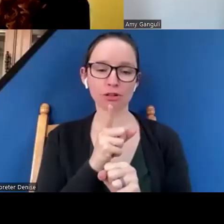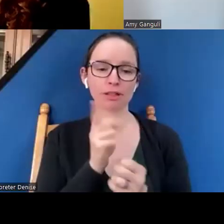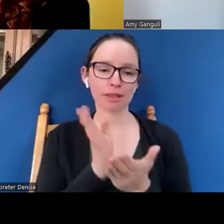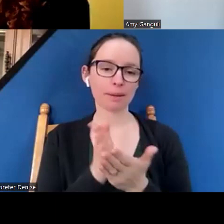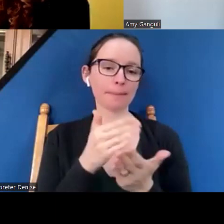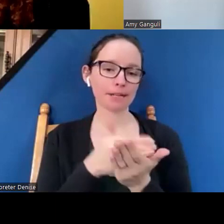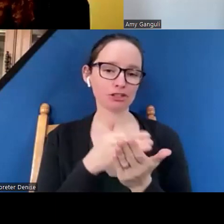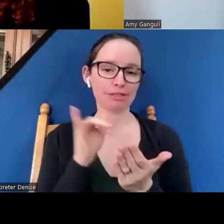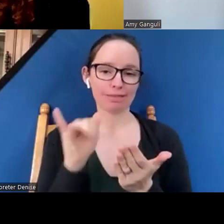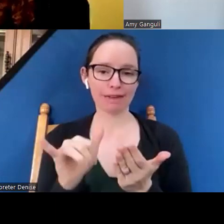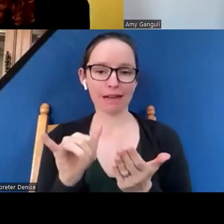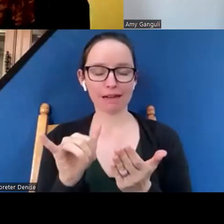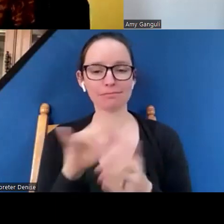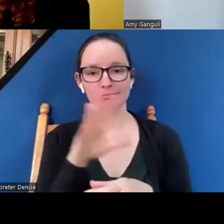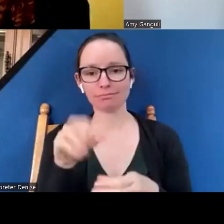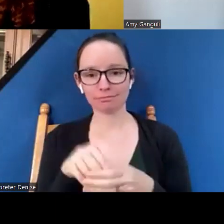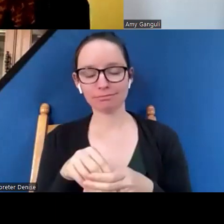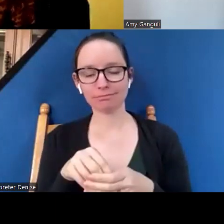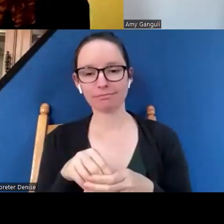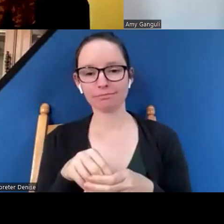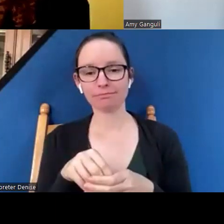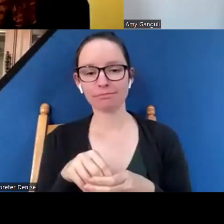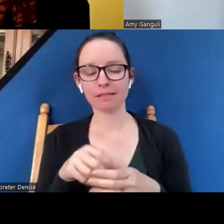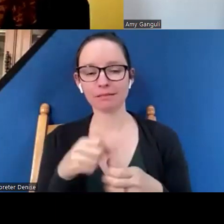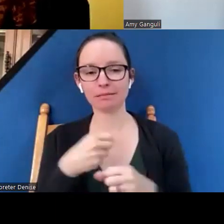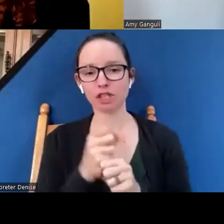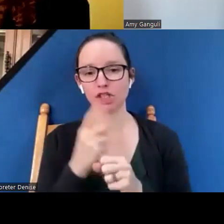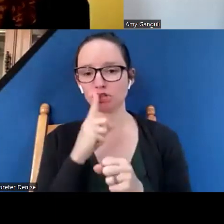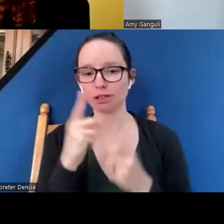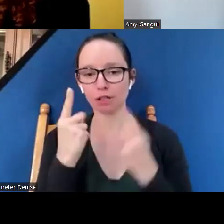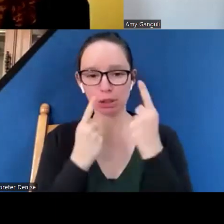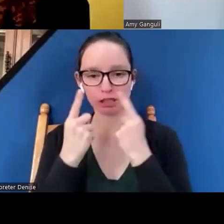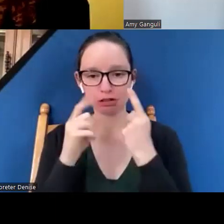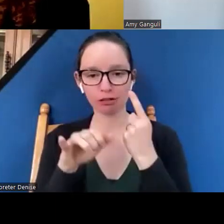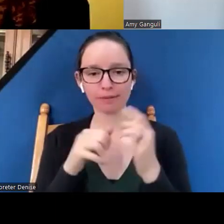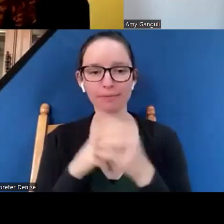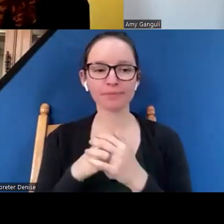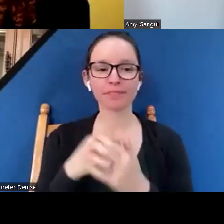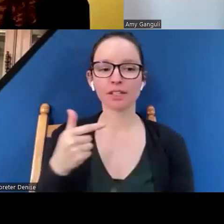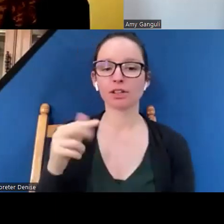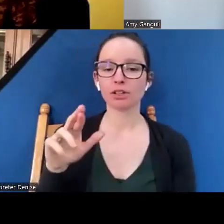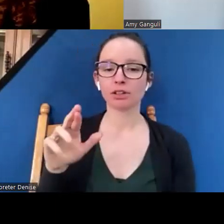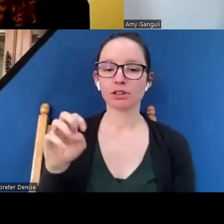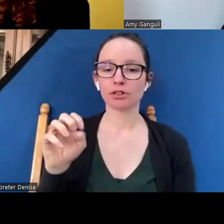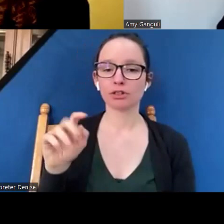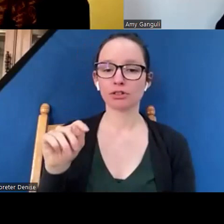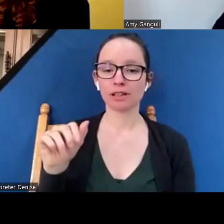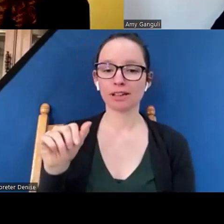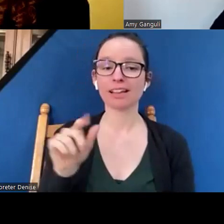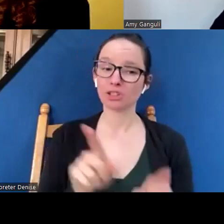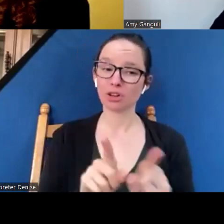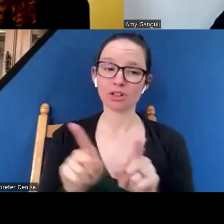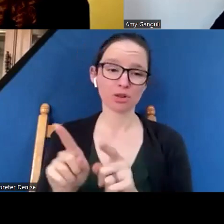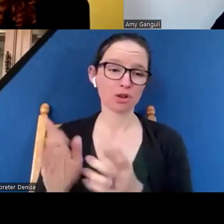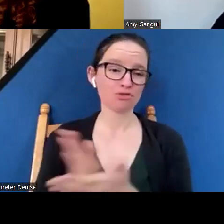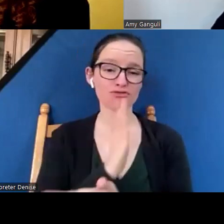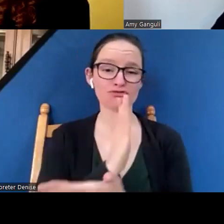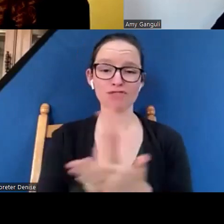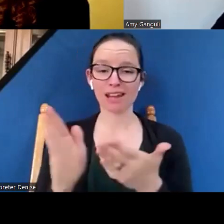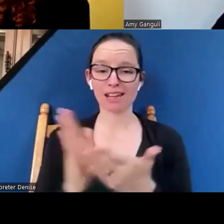budget. Yeah, it's also a range. I wish I could give a better answer than it depends.